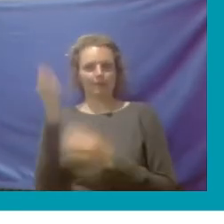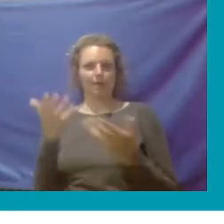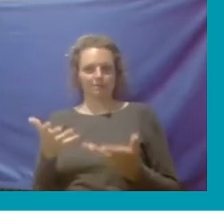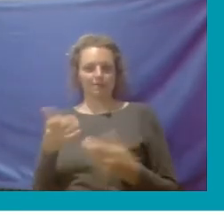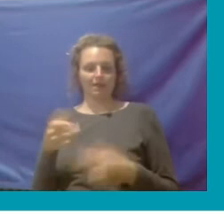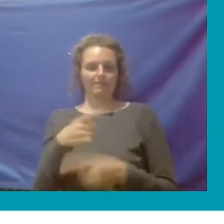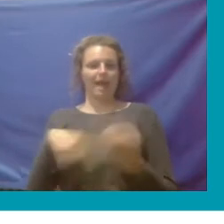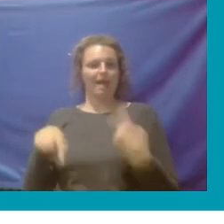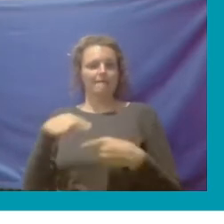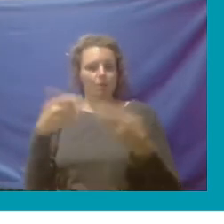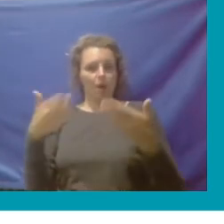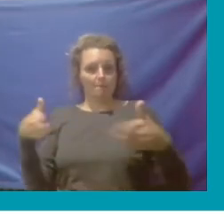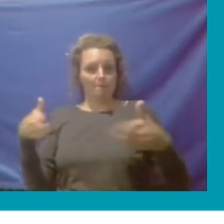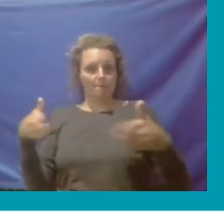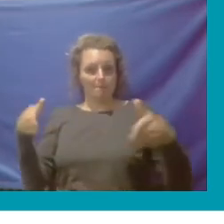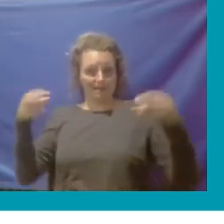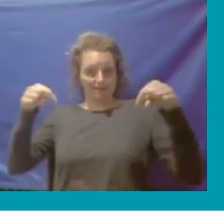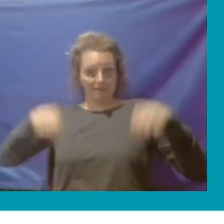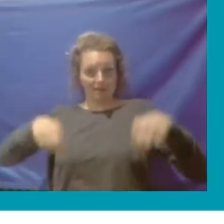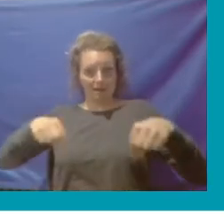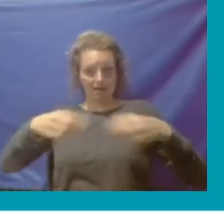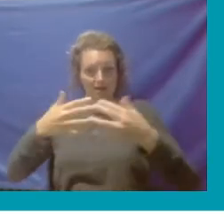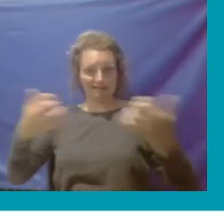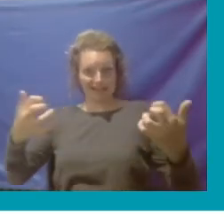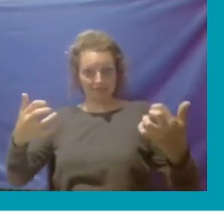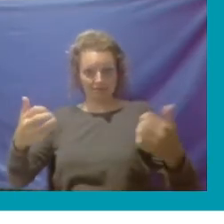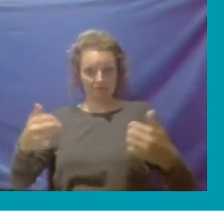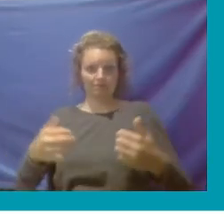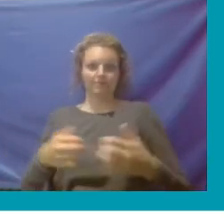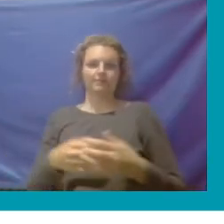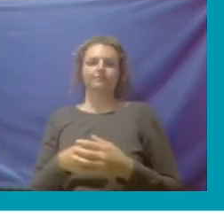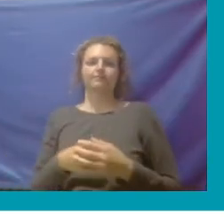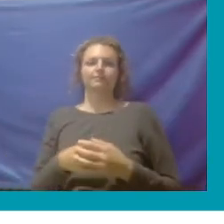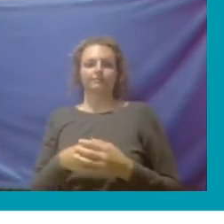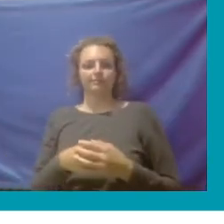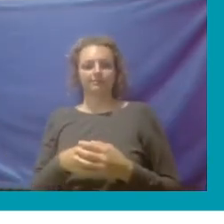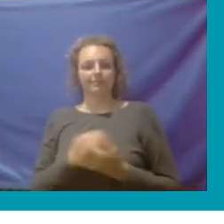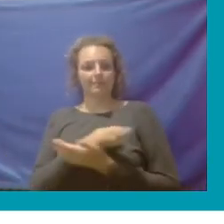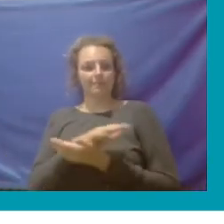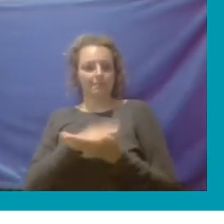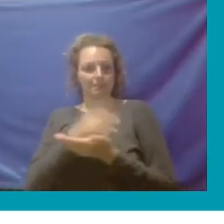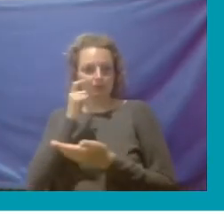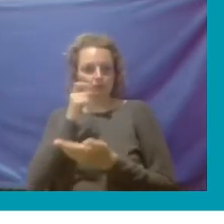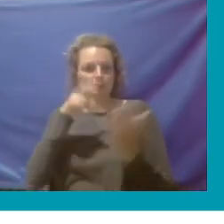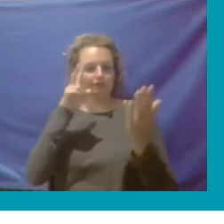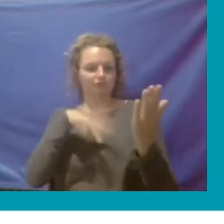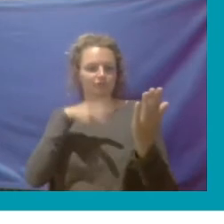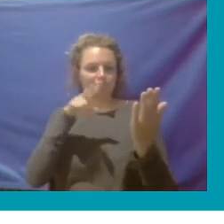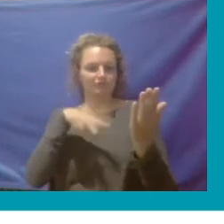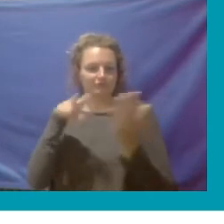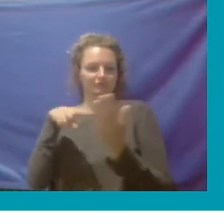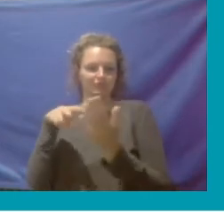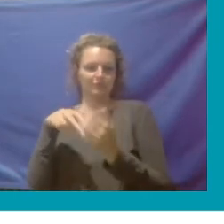who didn't attend so that you can. You know you'll forget what we've talked about today, but you'll immediately have something